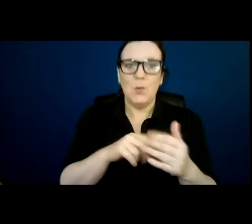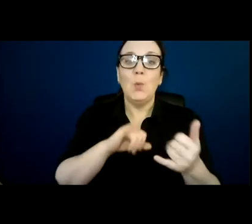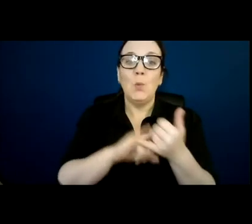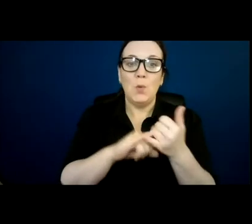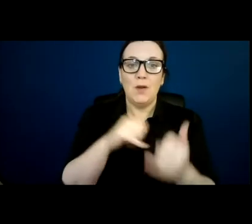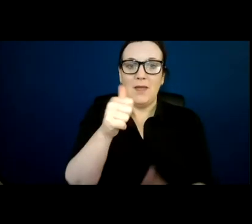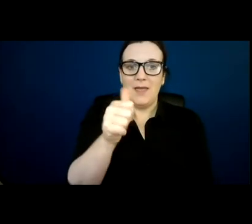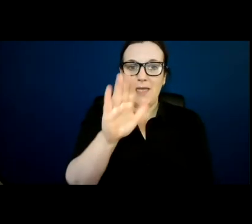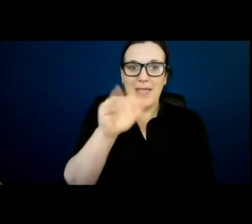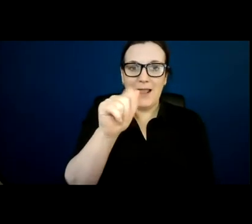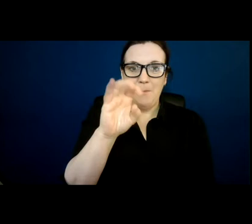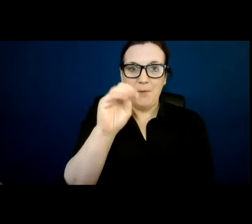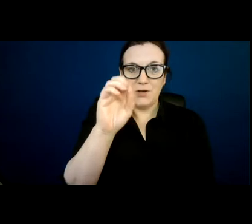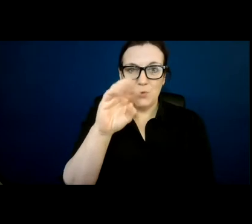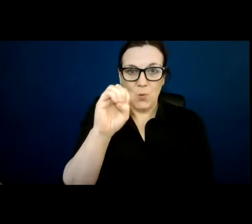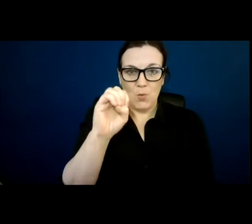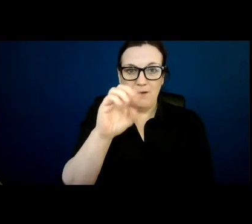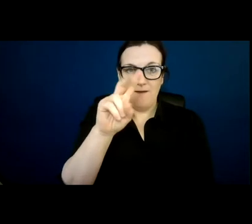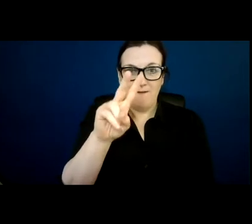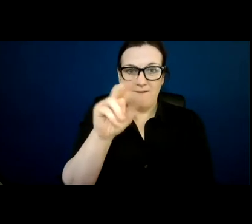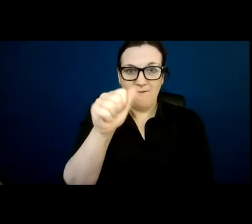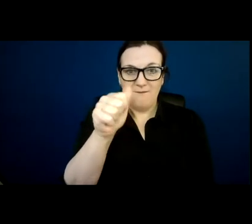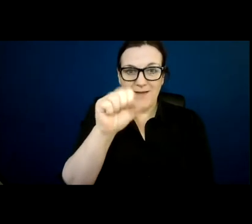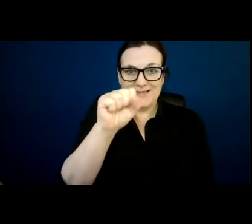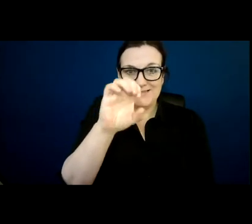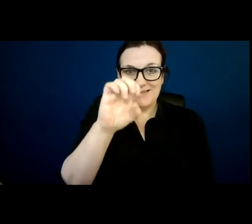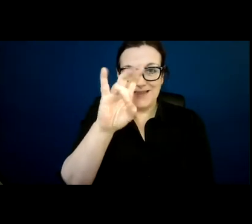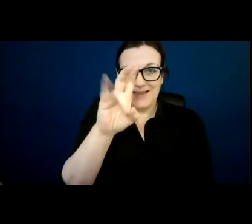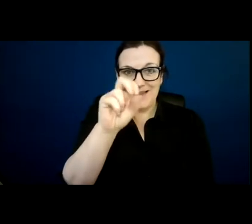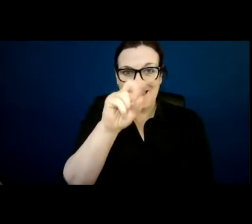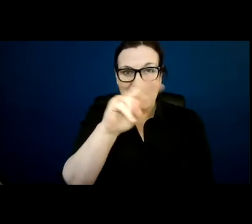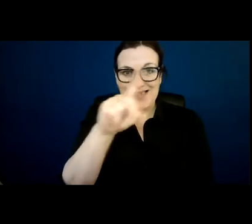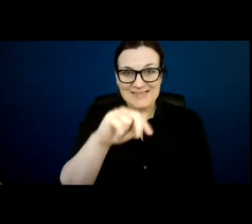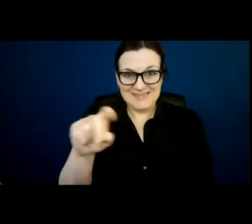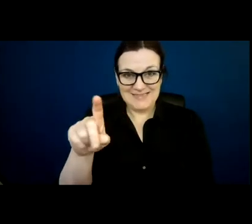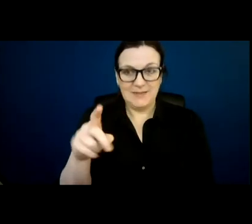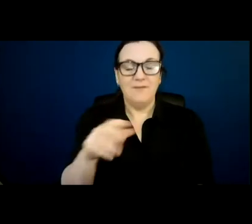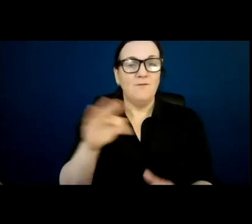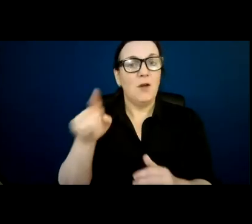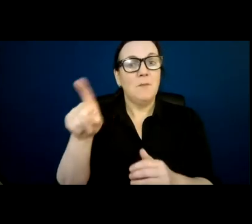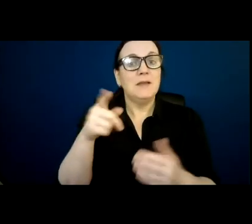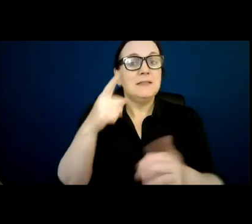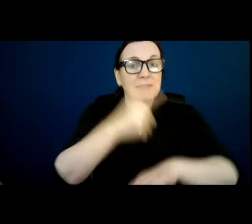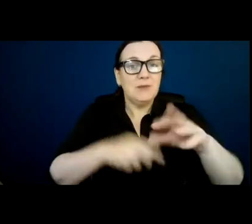lawyer and disability rights activist from Peru. He holds an LLM in international and comparative